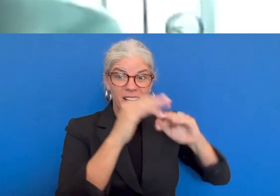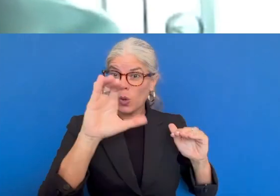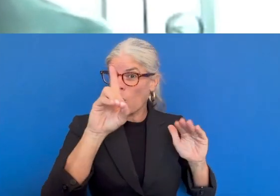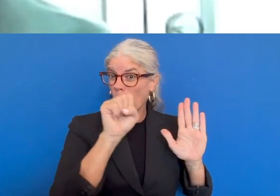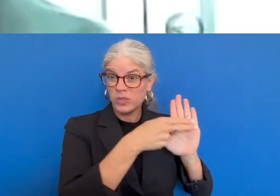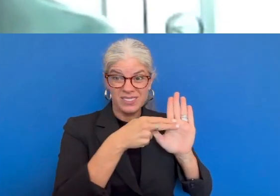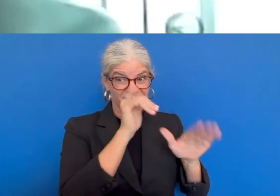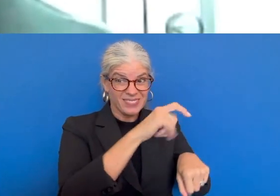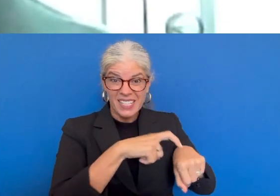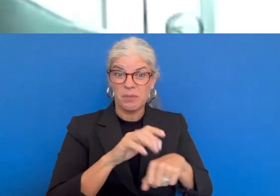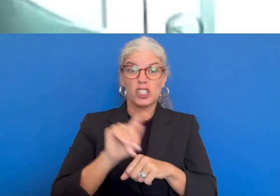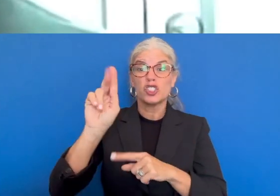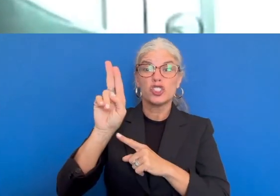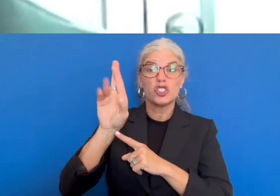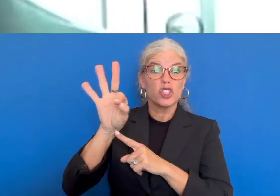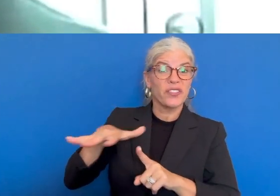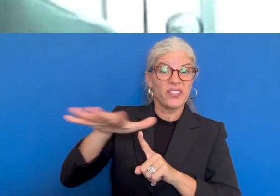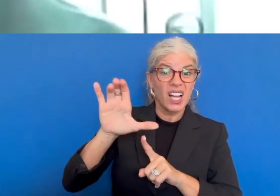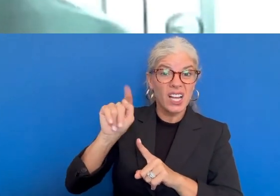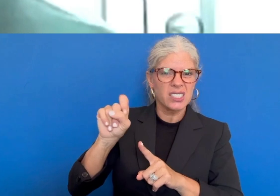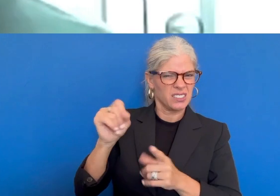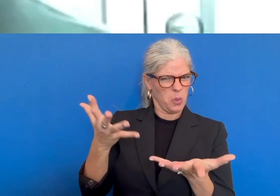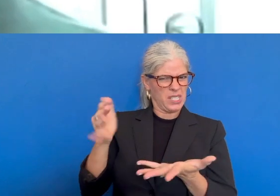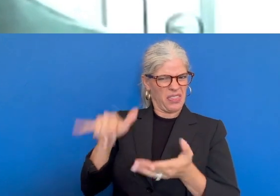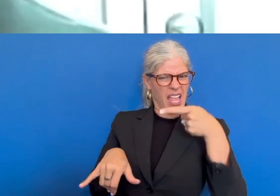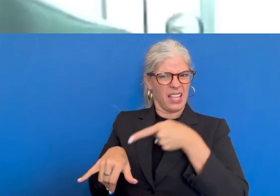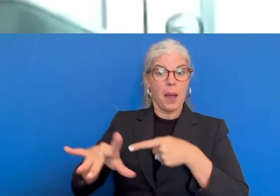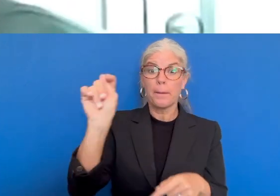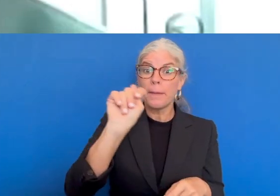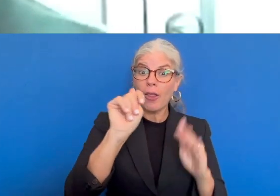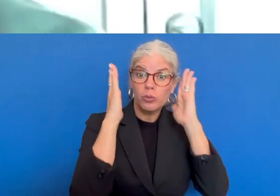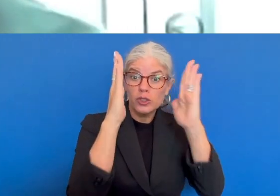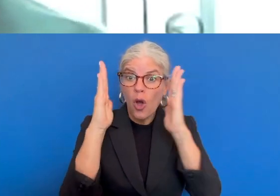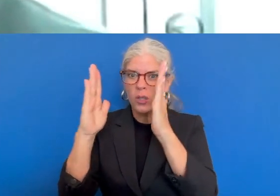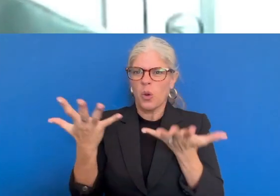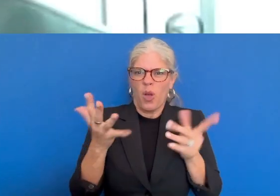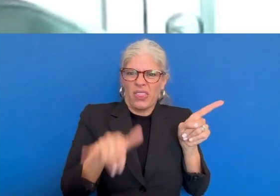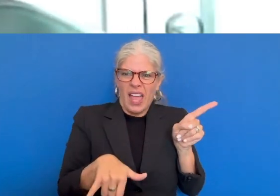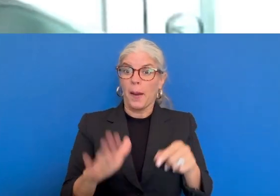Turf cuts, what are those? Bathrooms stalls, what are those? Mirrors you could see in.